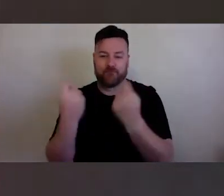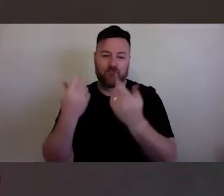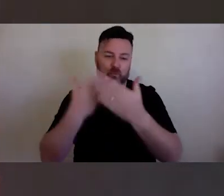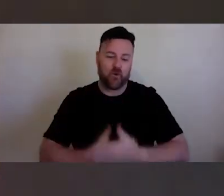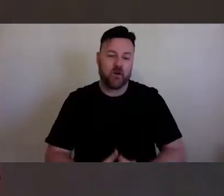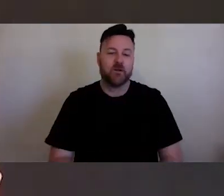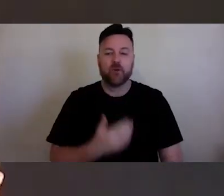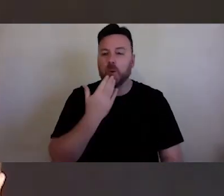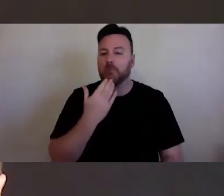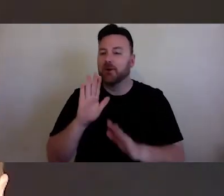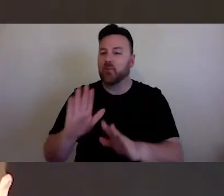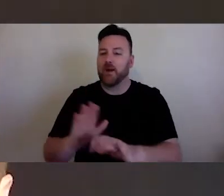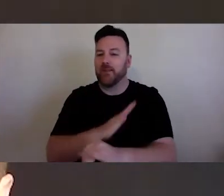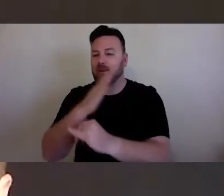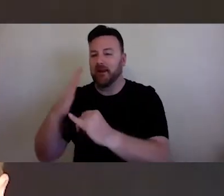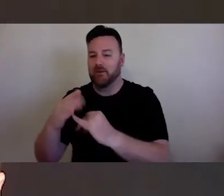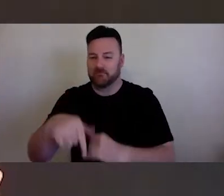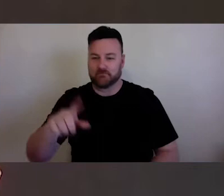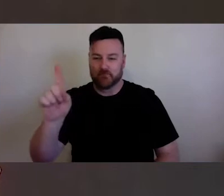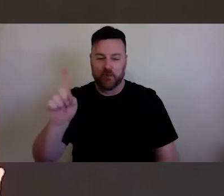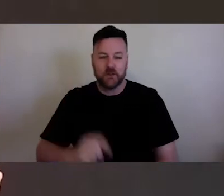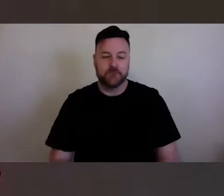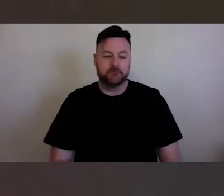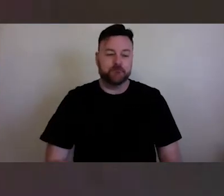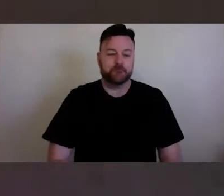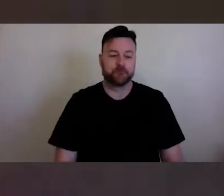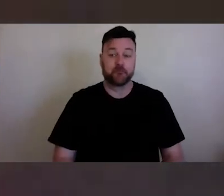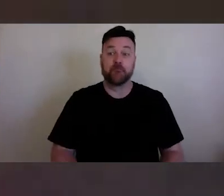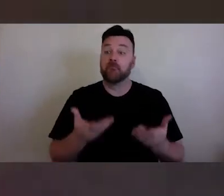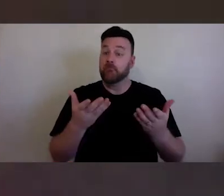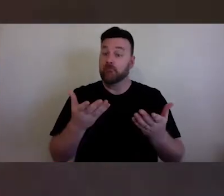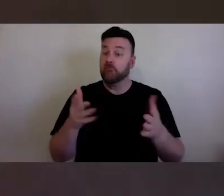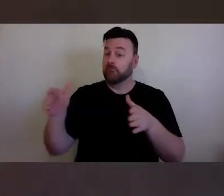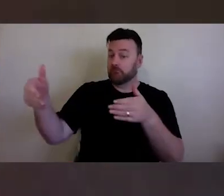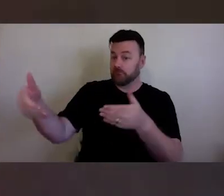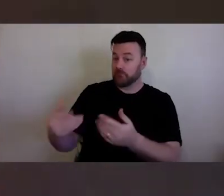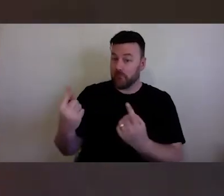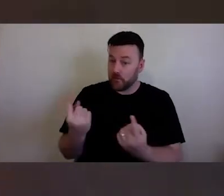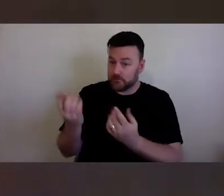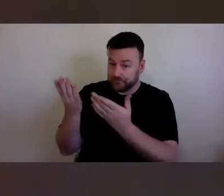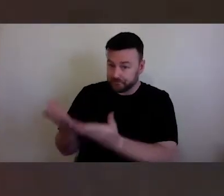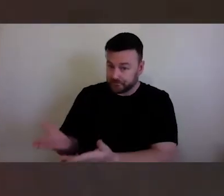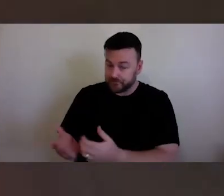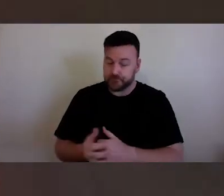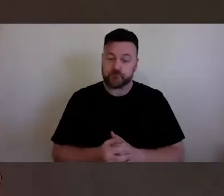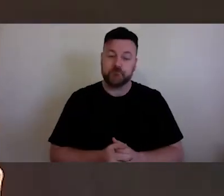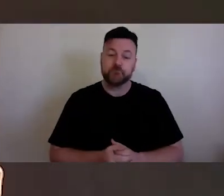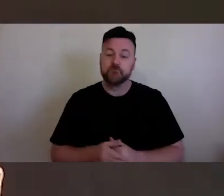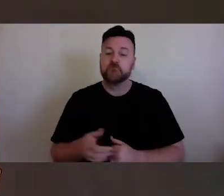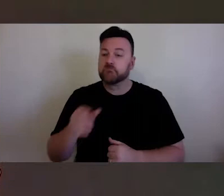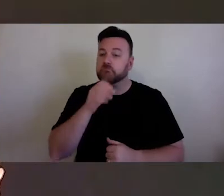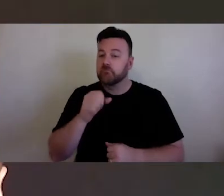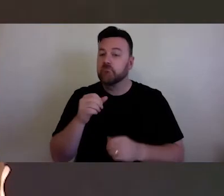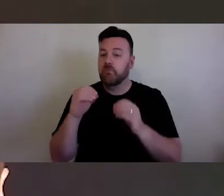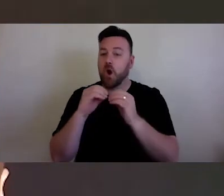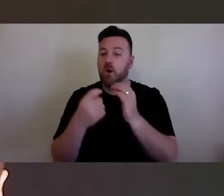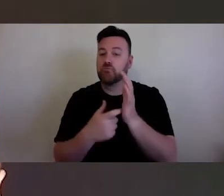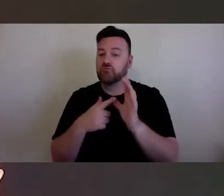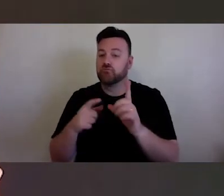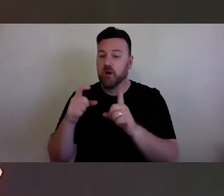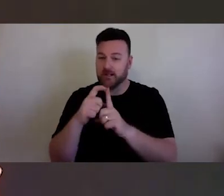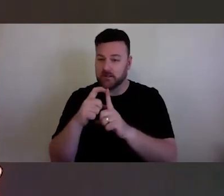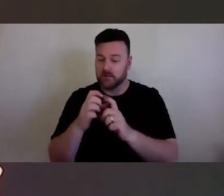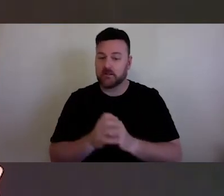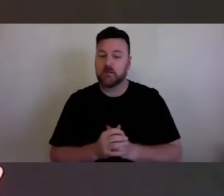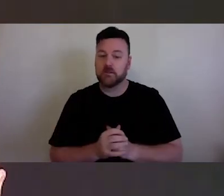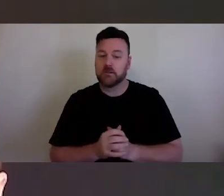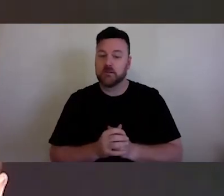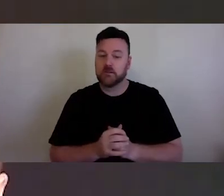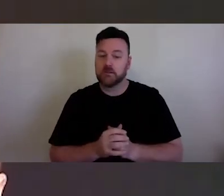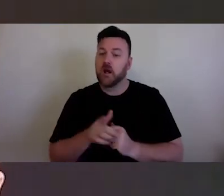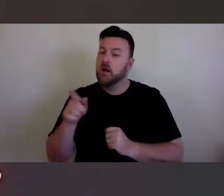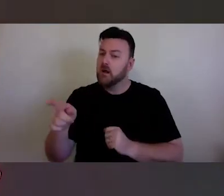So now would like to introduce you to Brad who is joining us like I